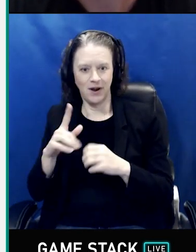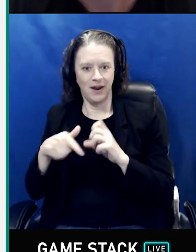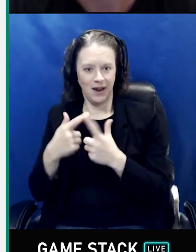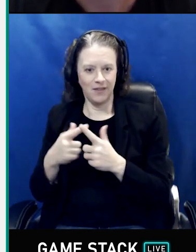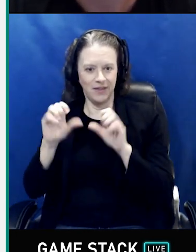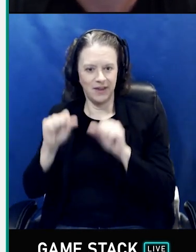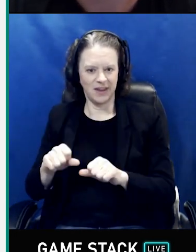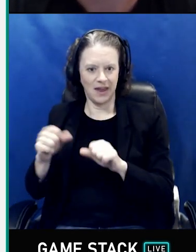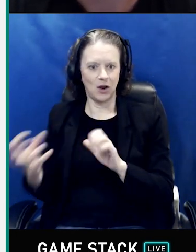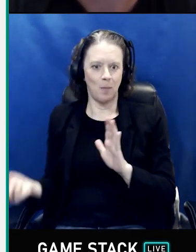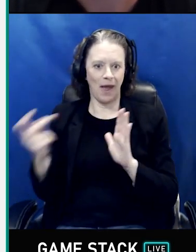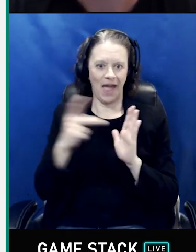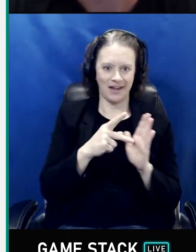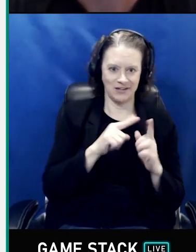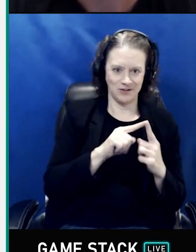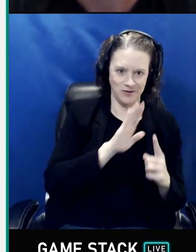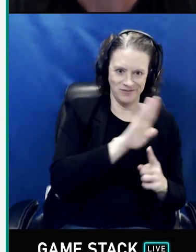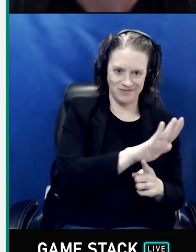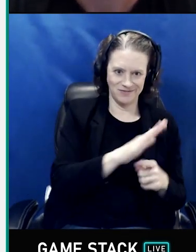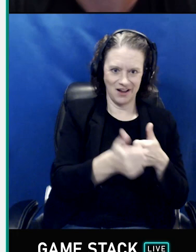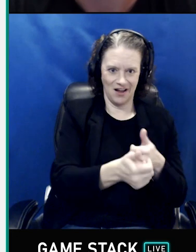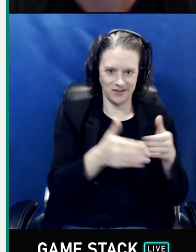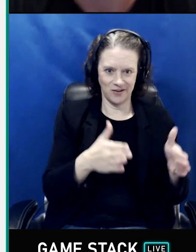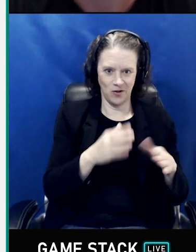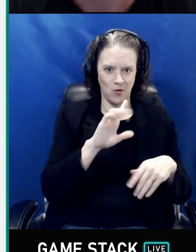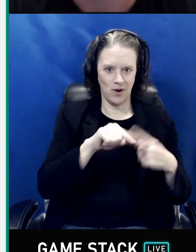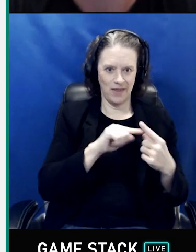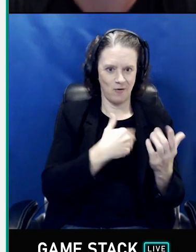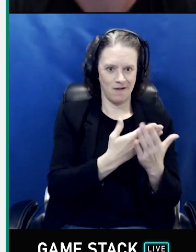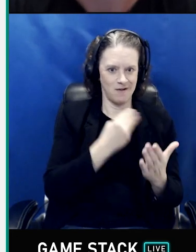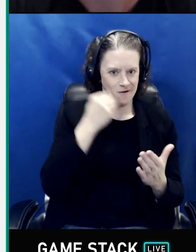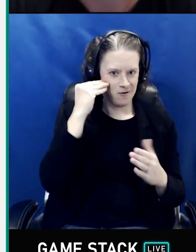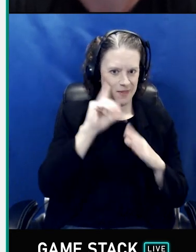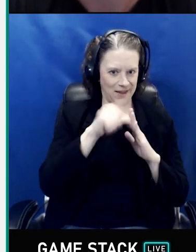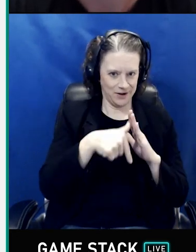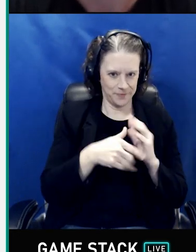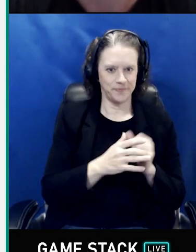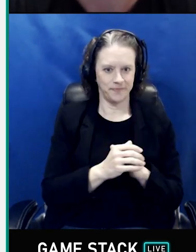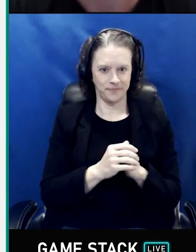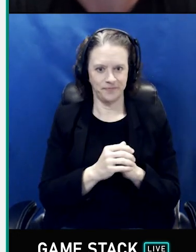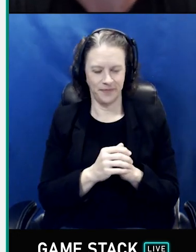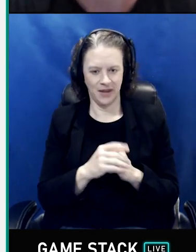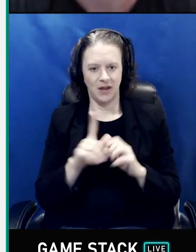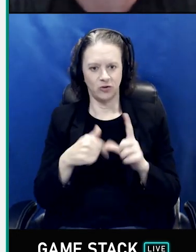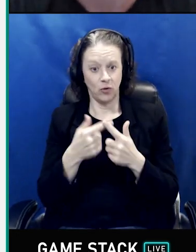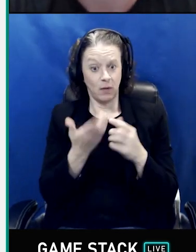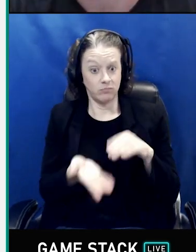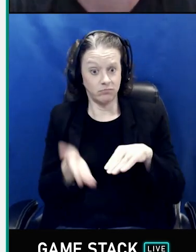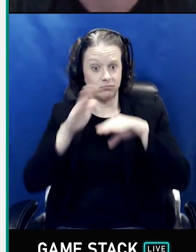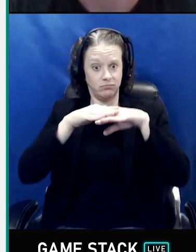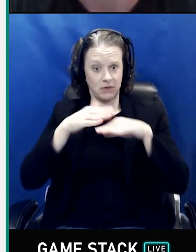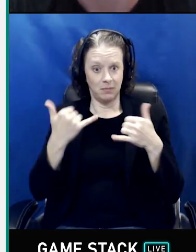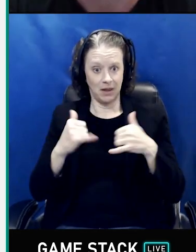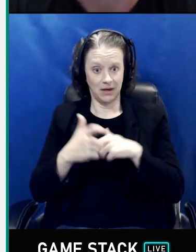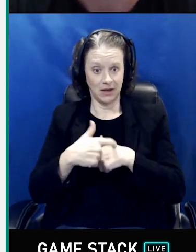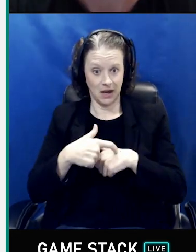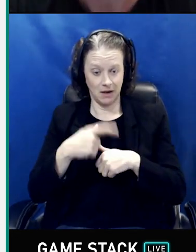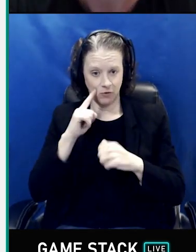Along these same lines, we're seeing a general increase in playtime for consumers who are playing with Xbox Game